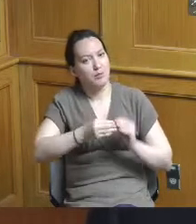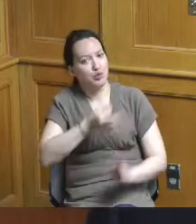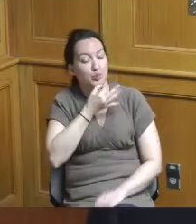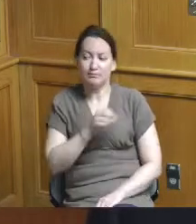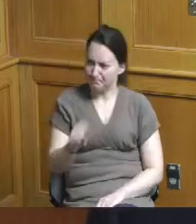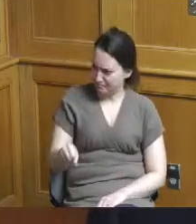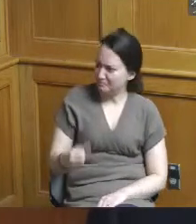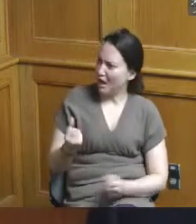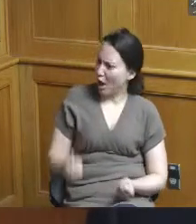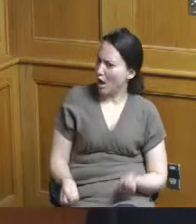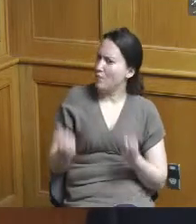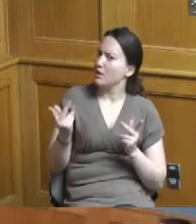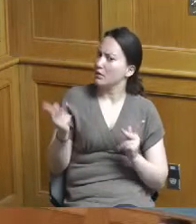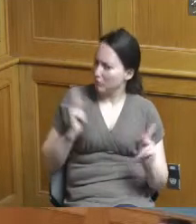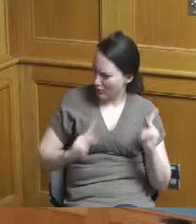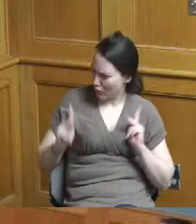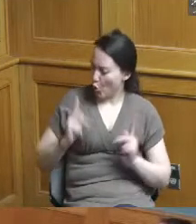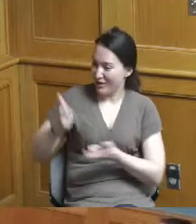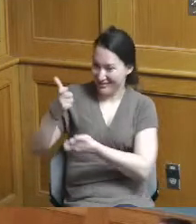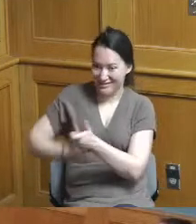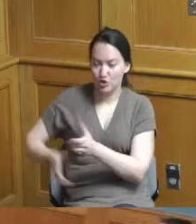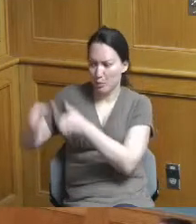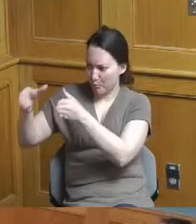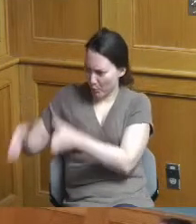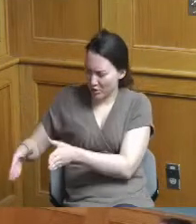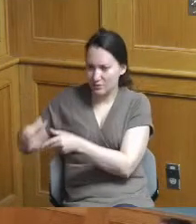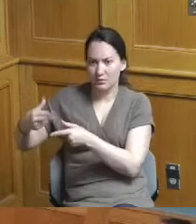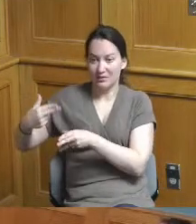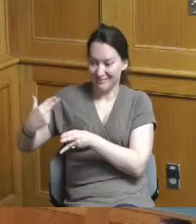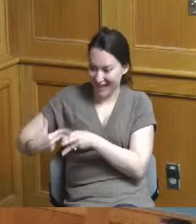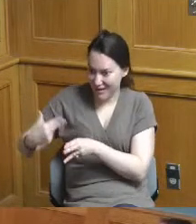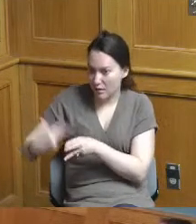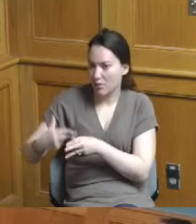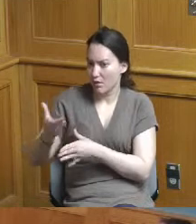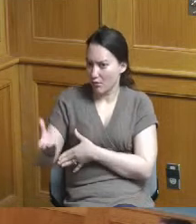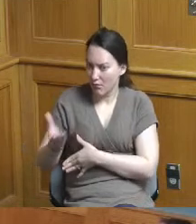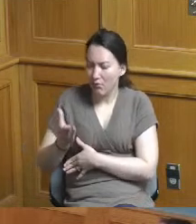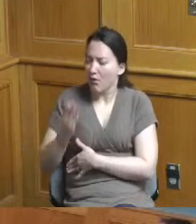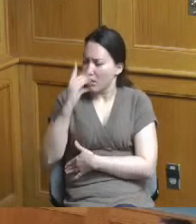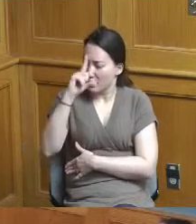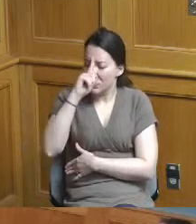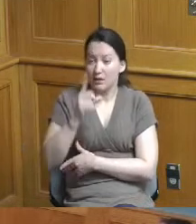like to know how many people each person I like to know the names I think when we're dealing with the